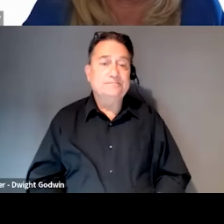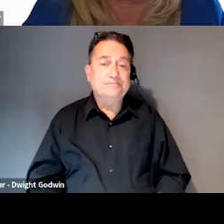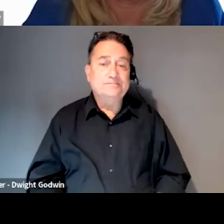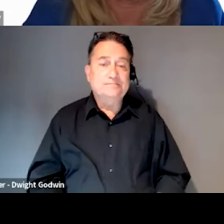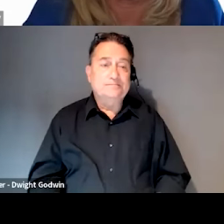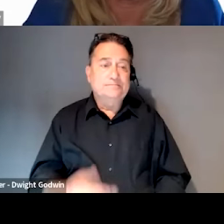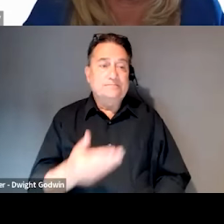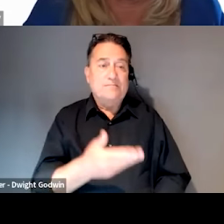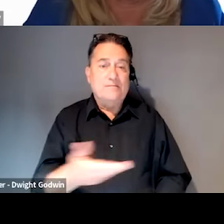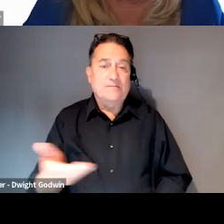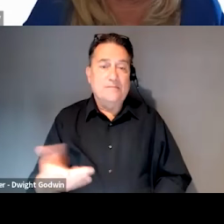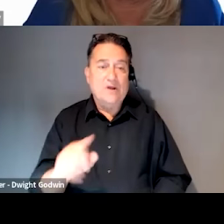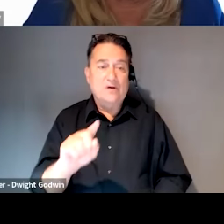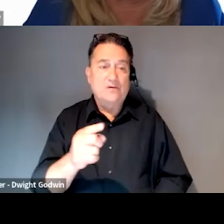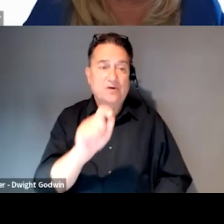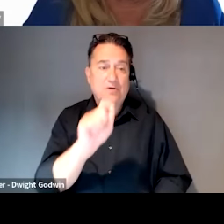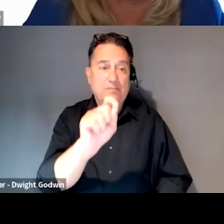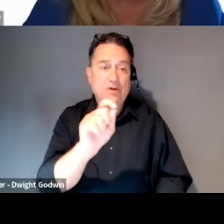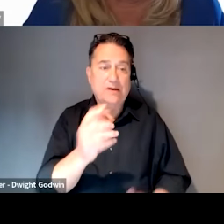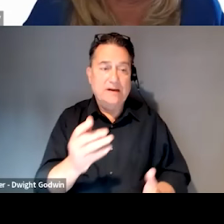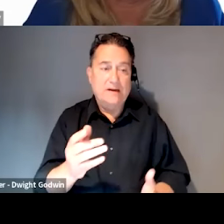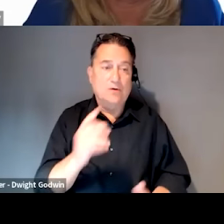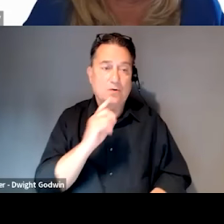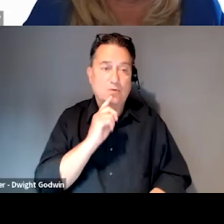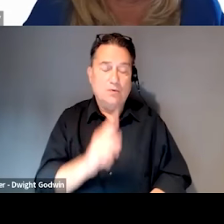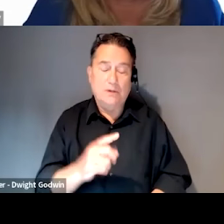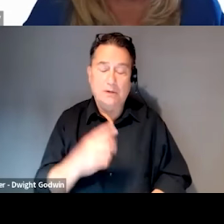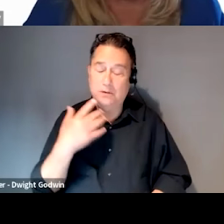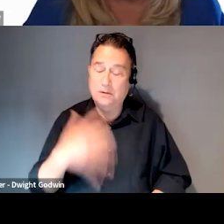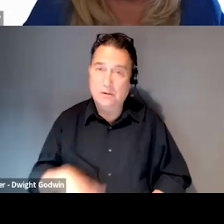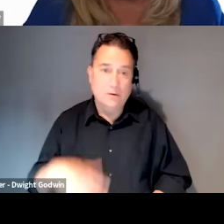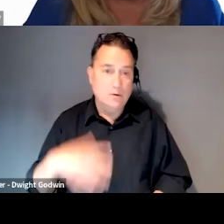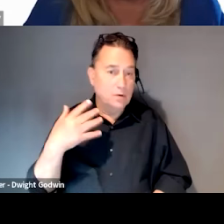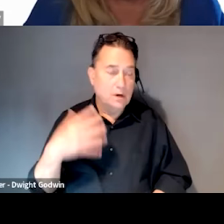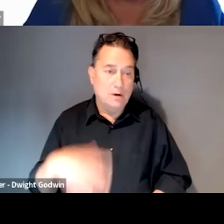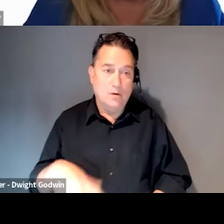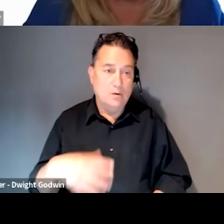So this first bullet here to me is truly devastating. Just in the next hour or so,